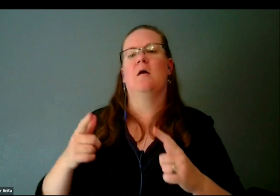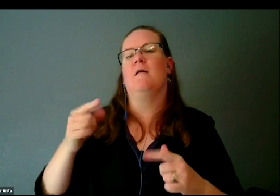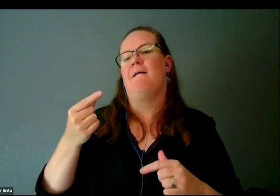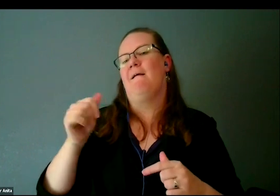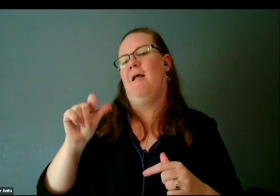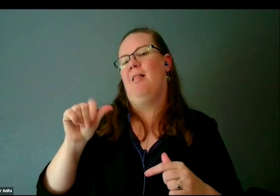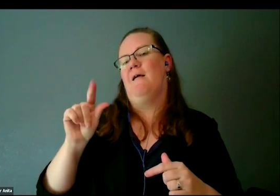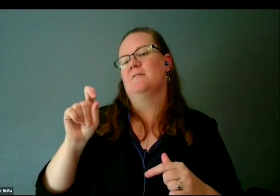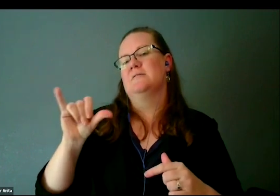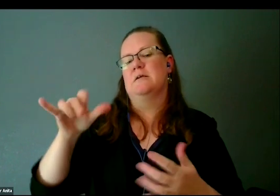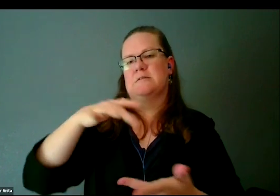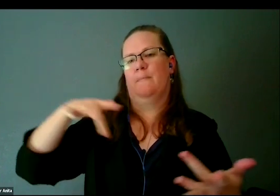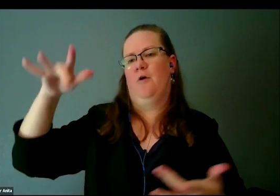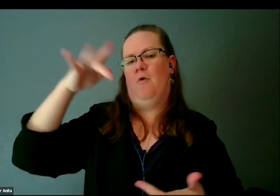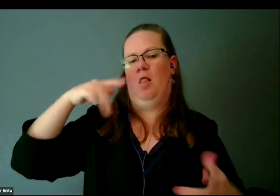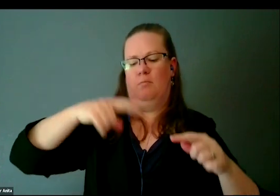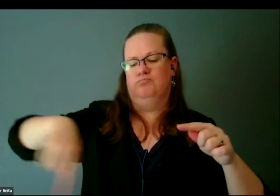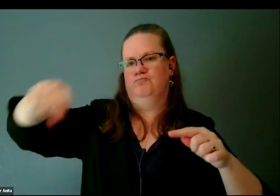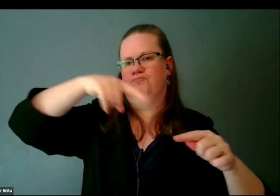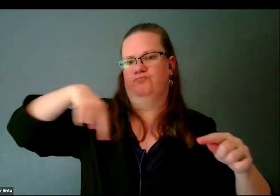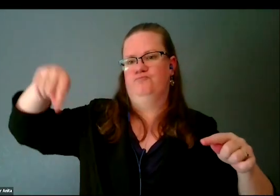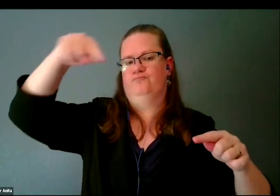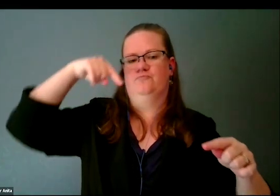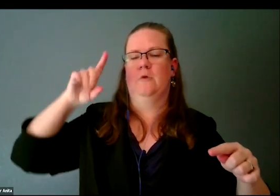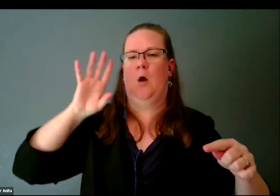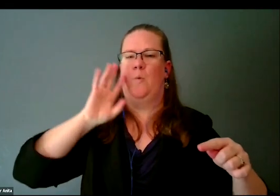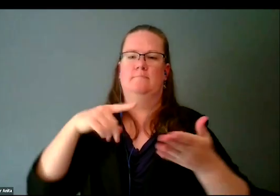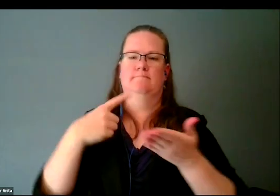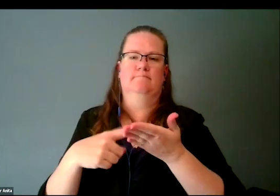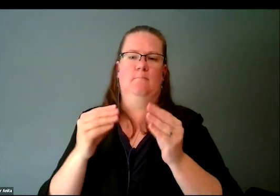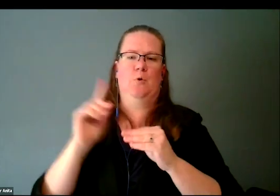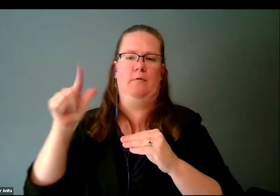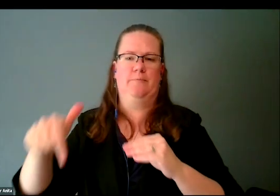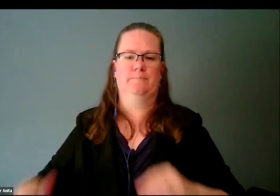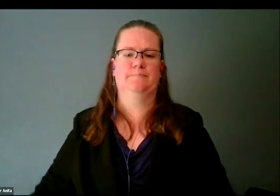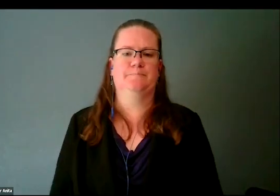that we'll explore a little bit later.